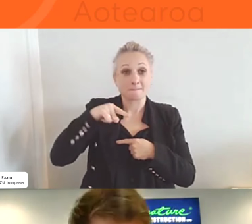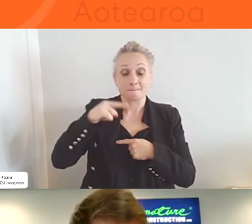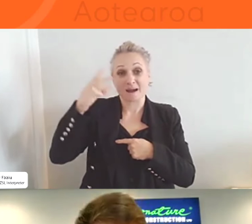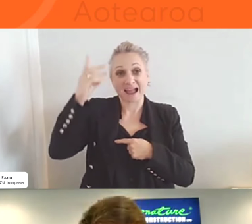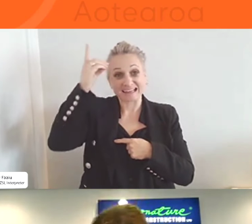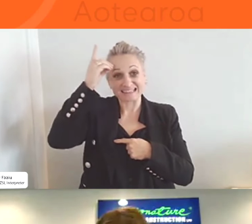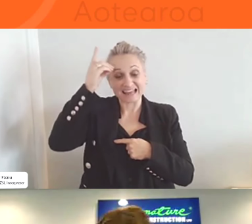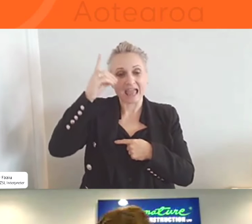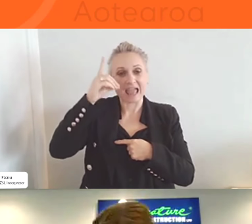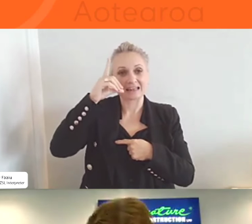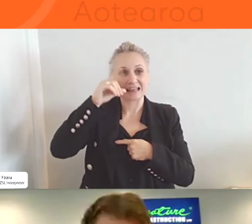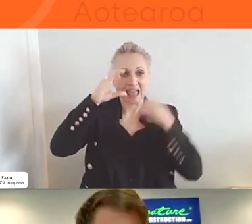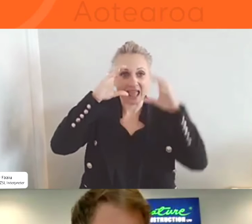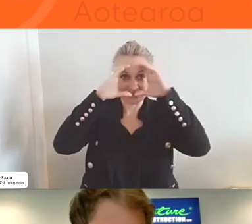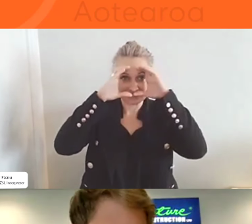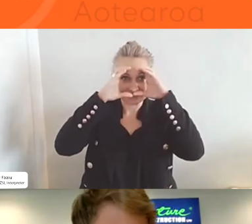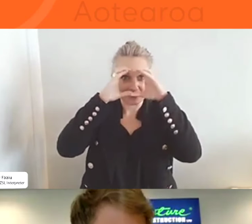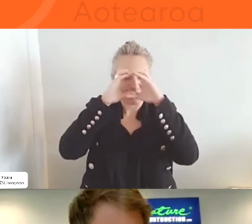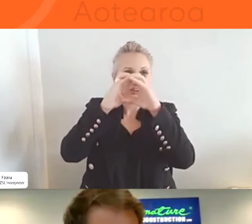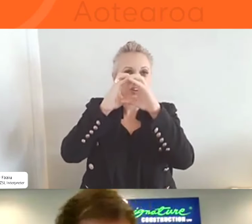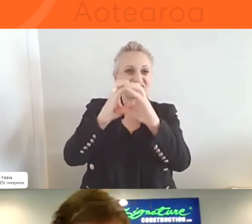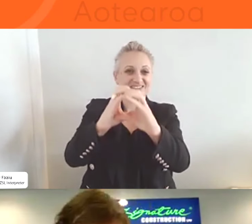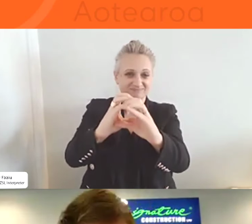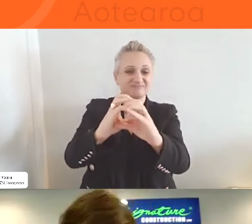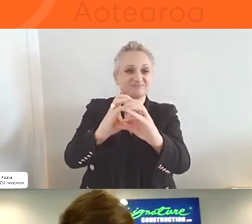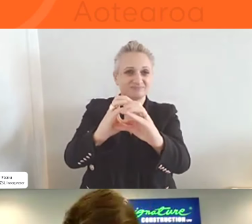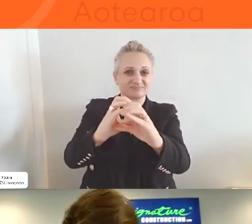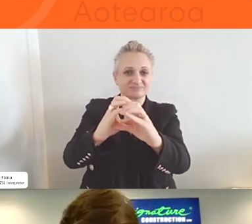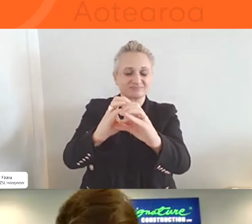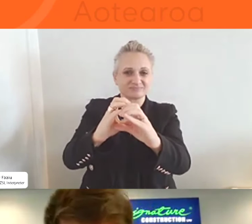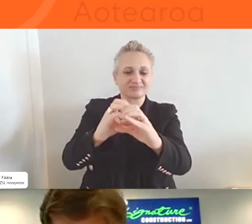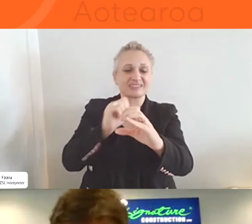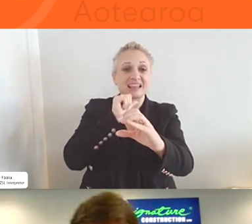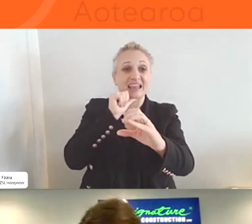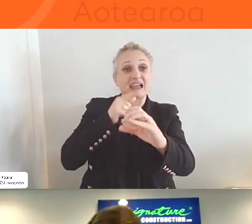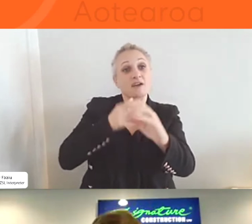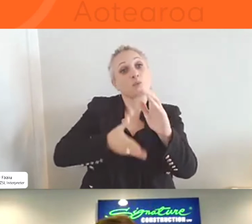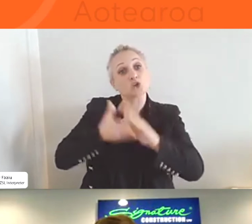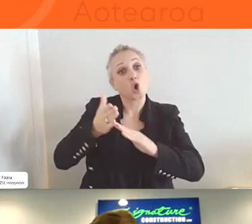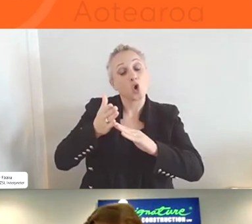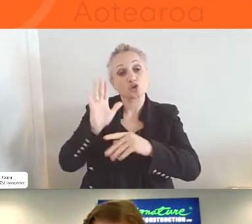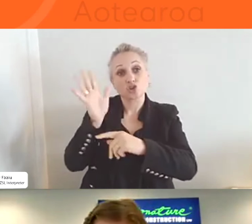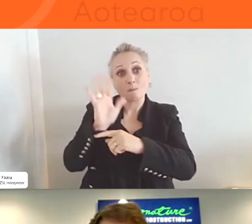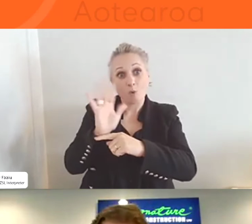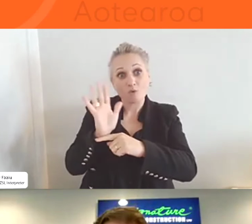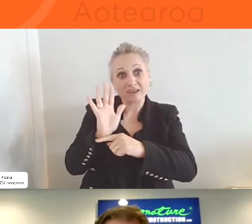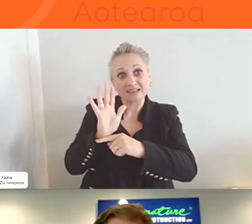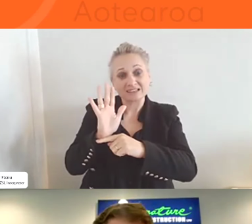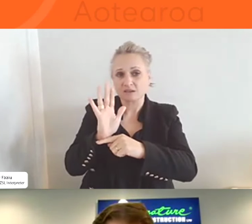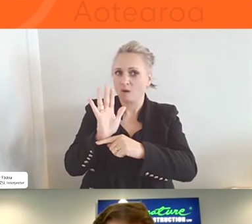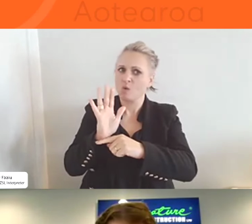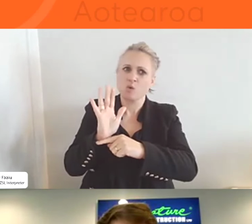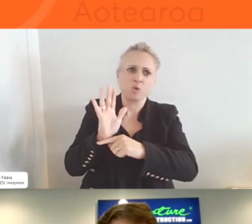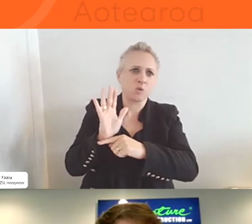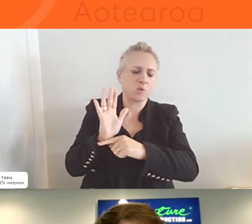vision, goes to the movie theatres and have to hold his hand to find where the toilets are. It's incredible how much light affects people's